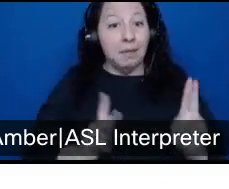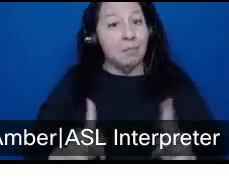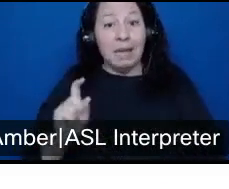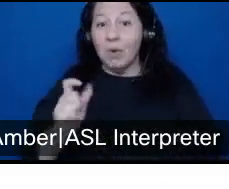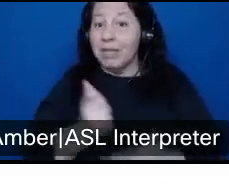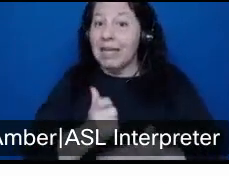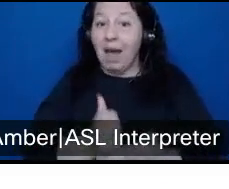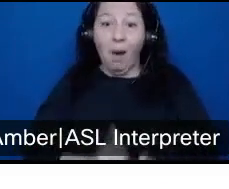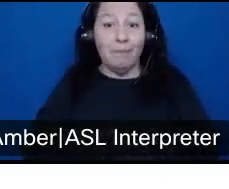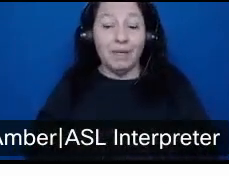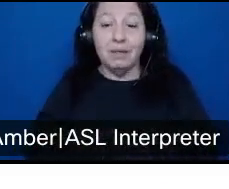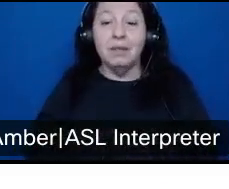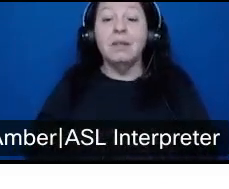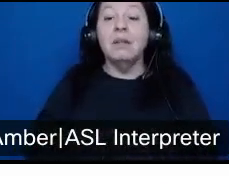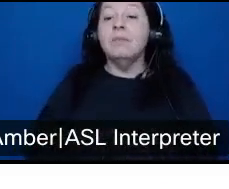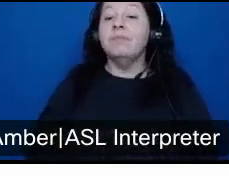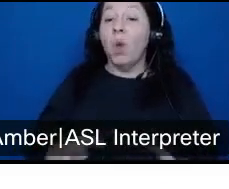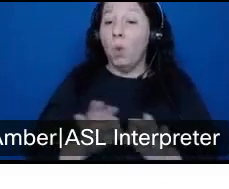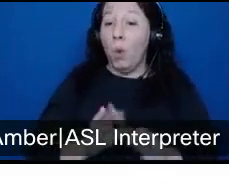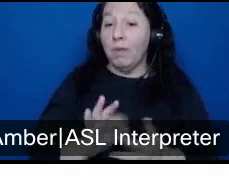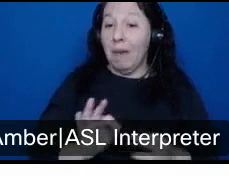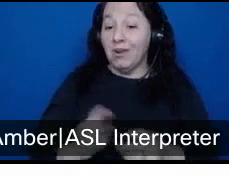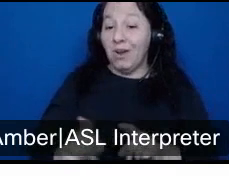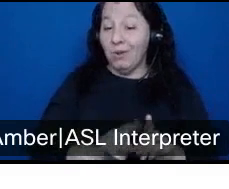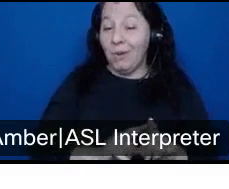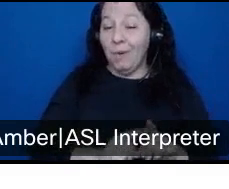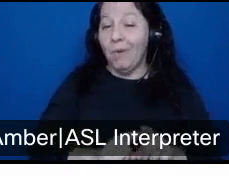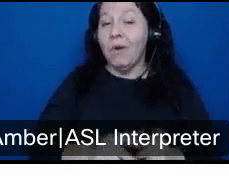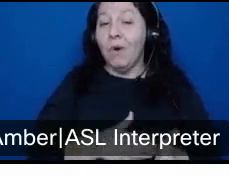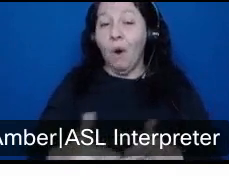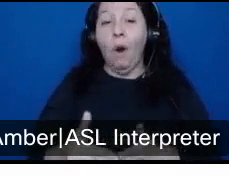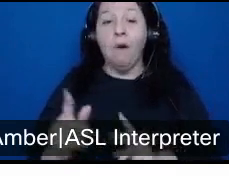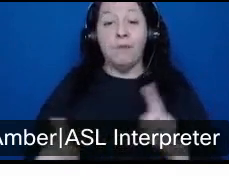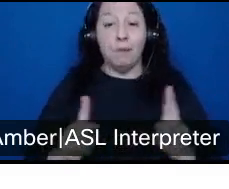also worth mentioning often people who refuse treatment.